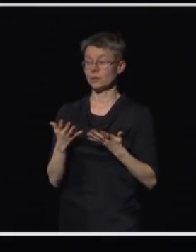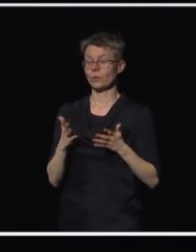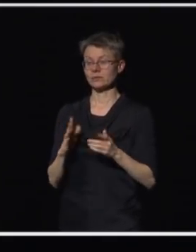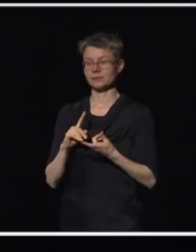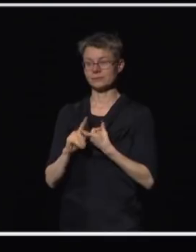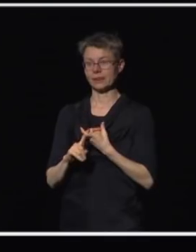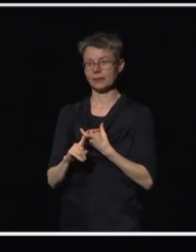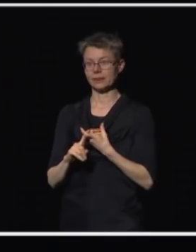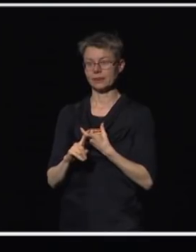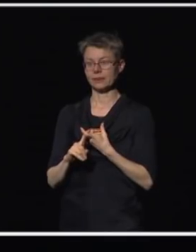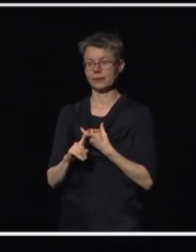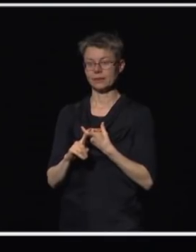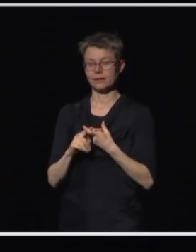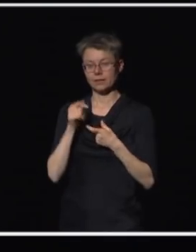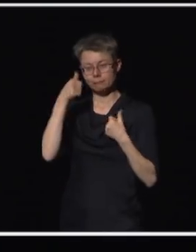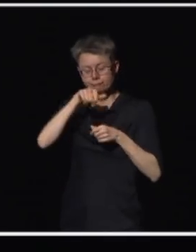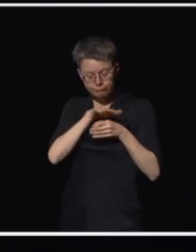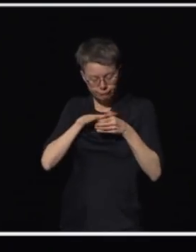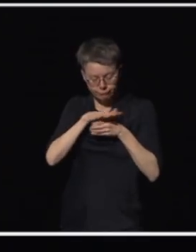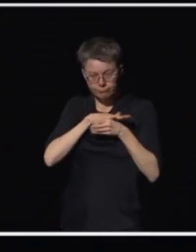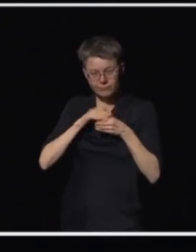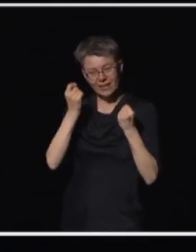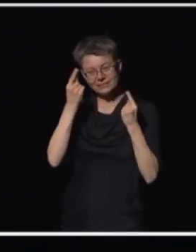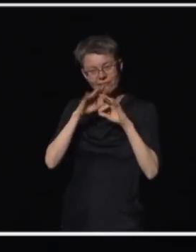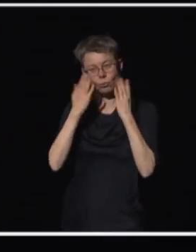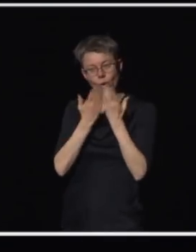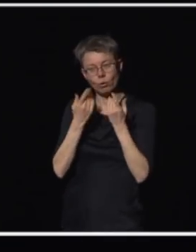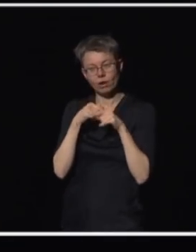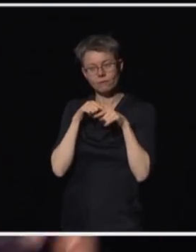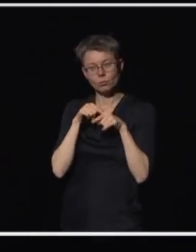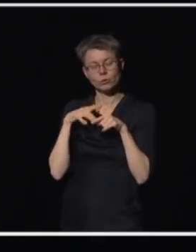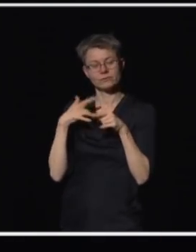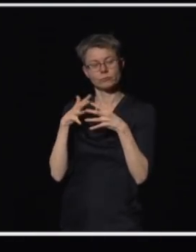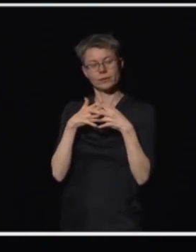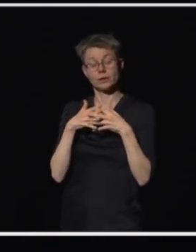quite provincial, you know, in my understanding of the world. Part of that is being American.